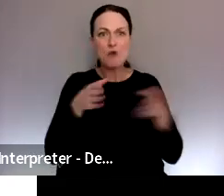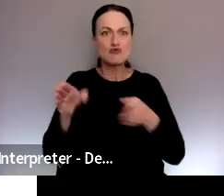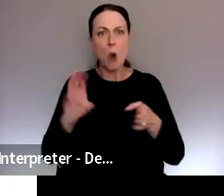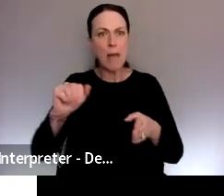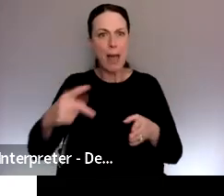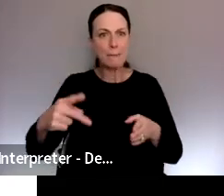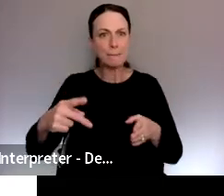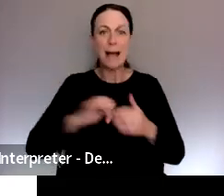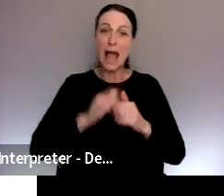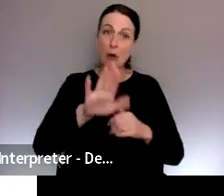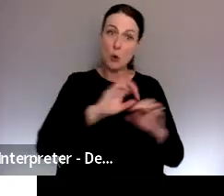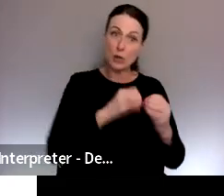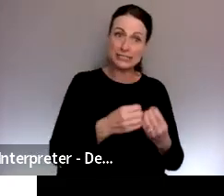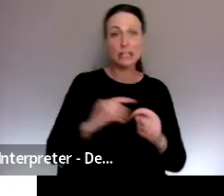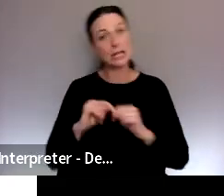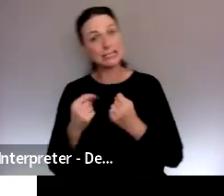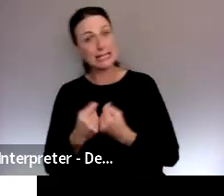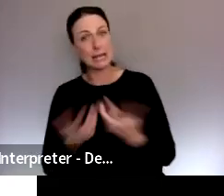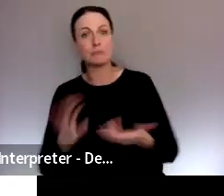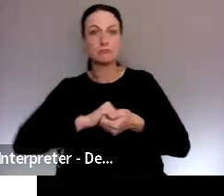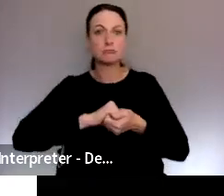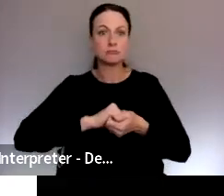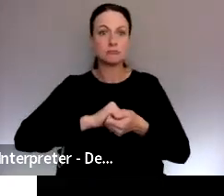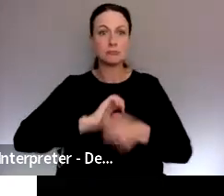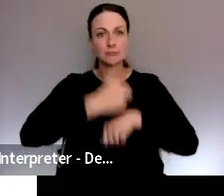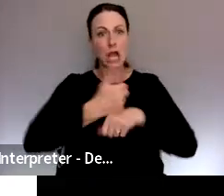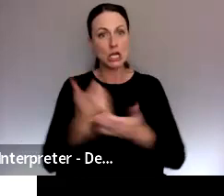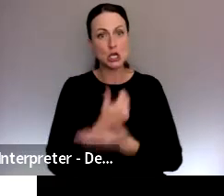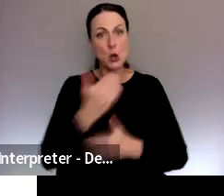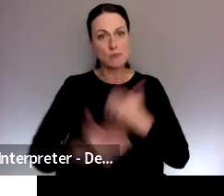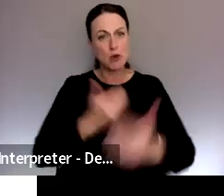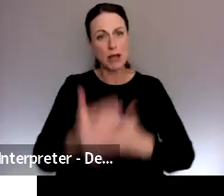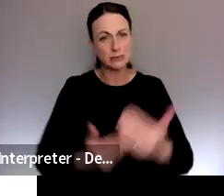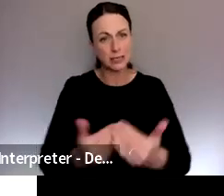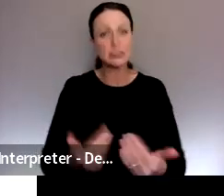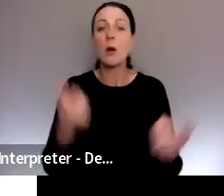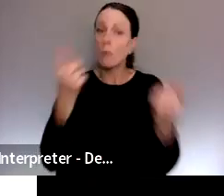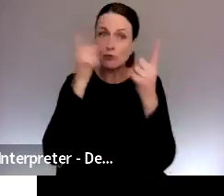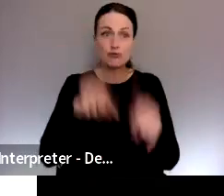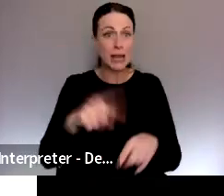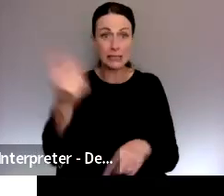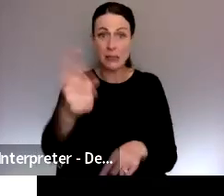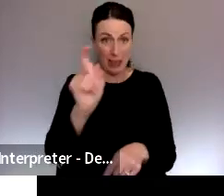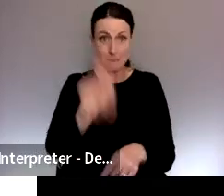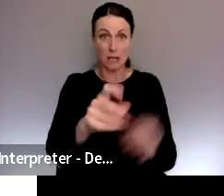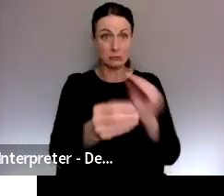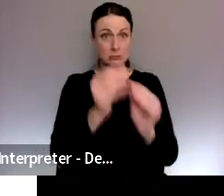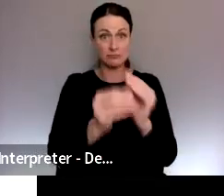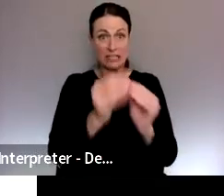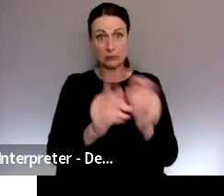by which your organization and teams can work together to implement new processes. So, we can agree that something needs to be done